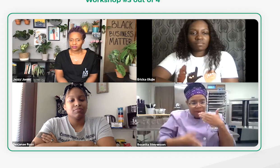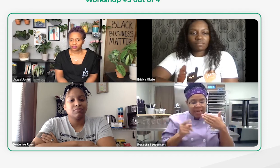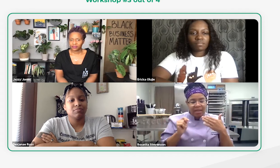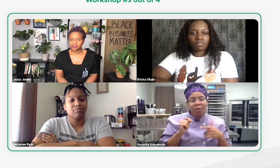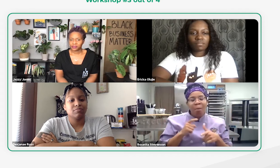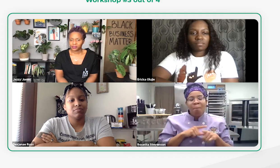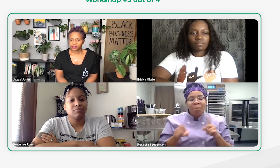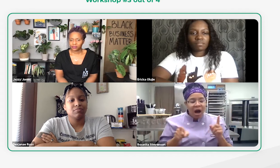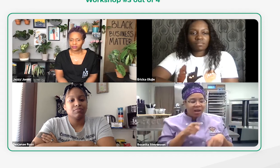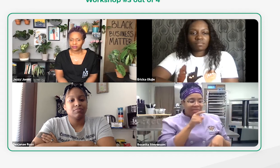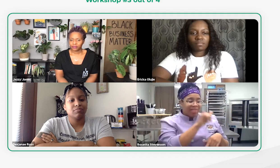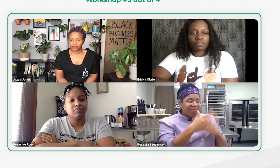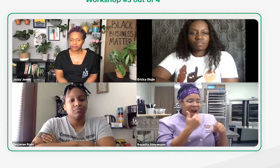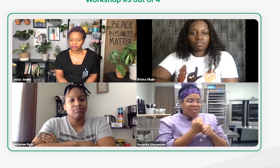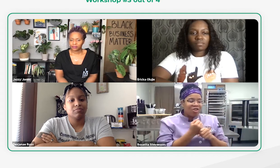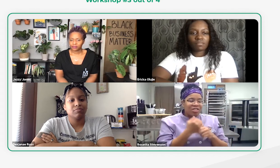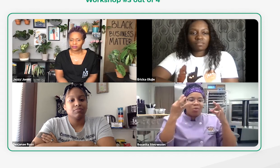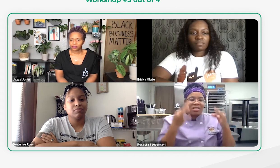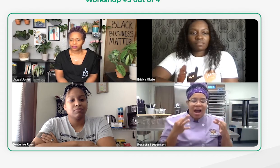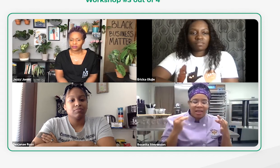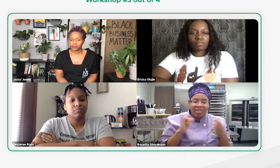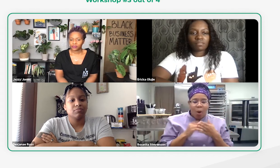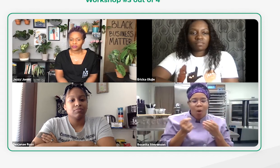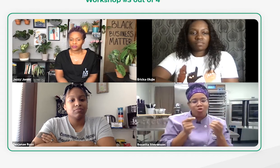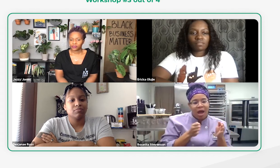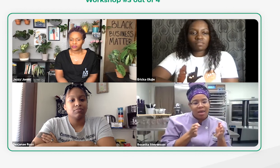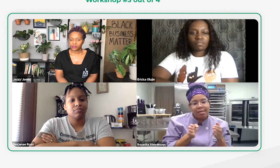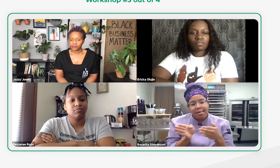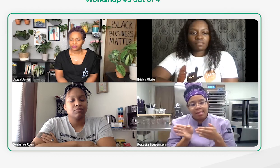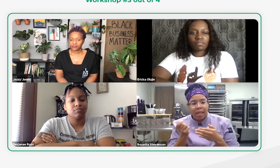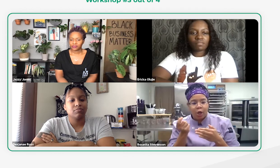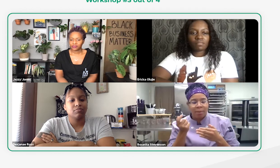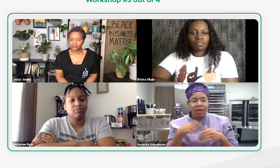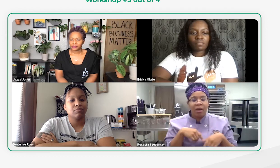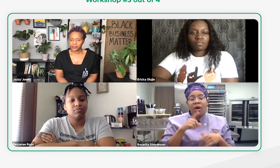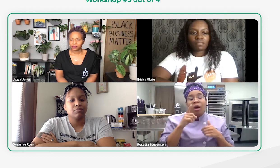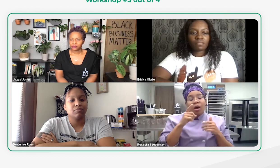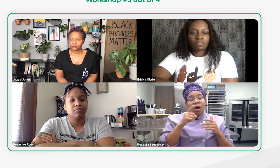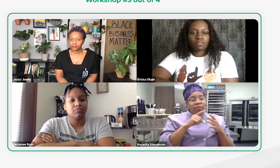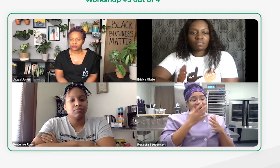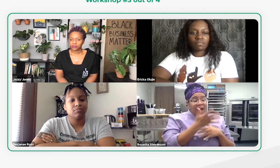I'm done I accomplished it. But the end of. At the end of the five years I decided I wanted to